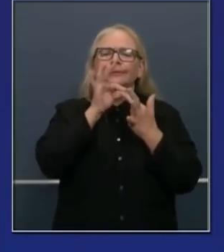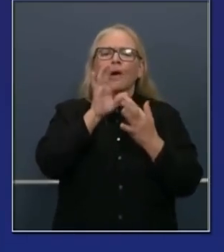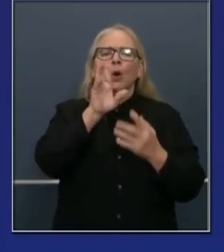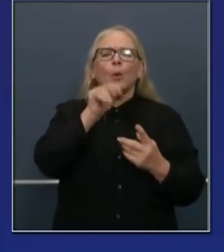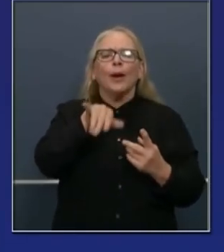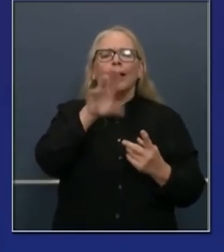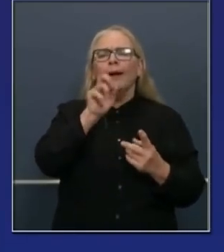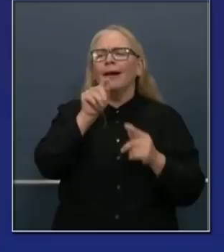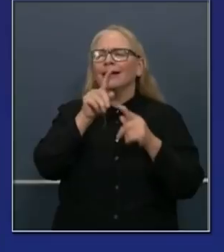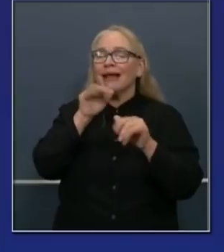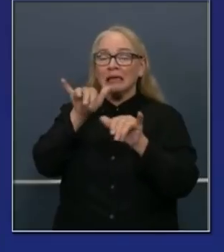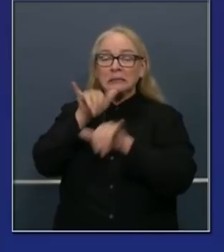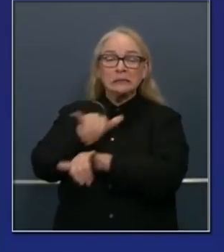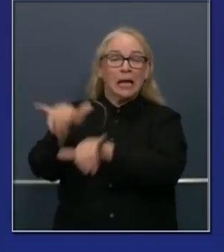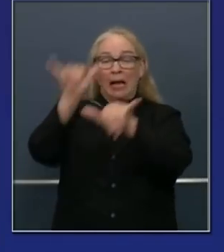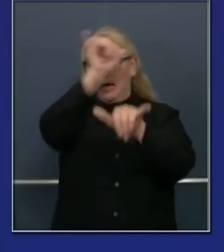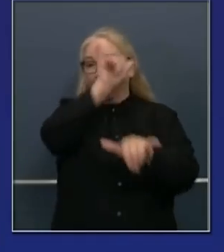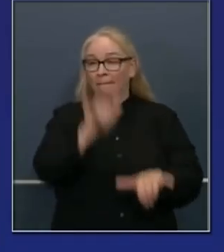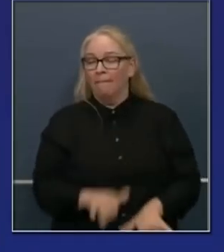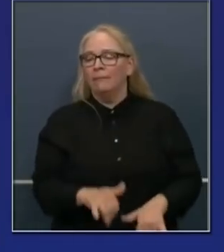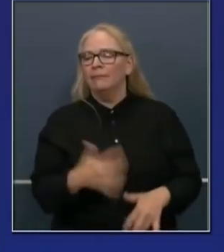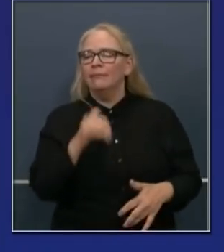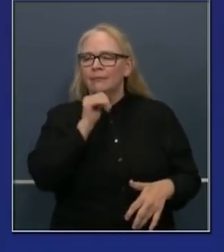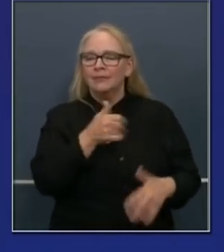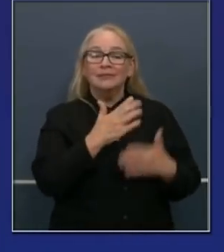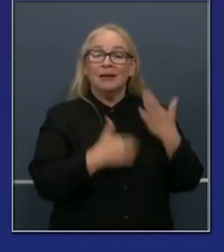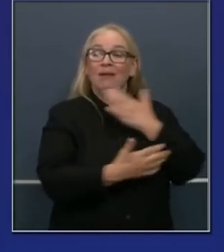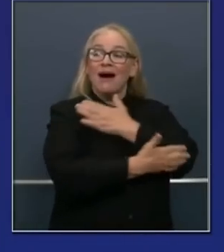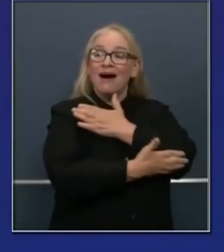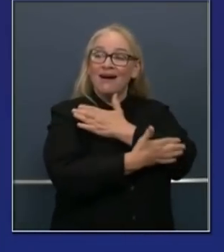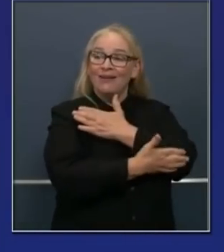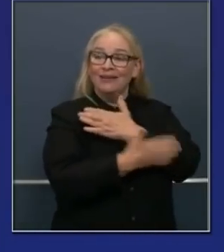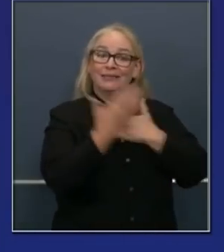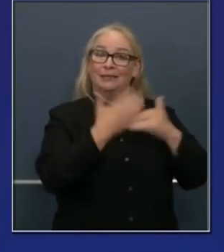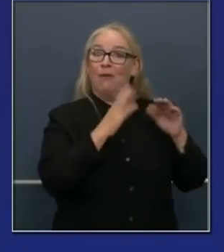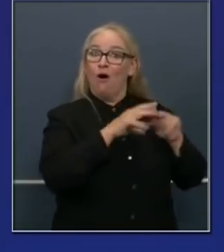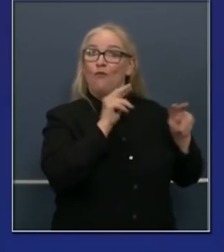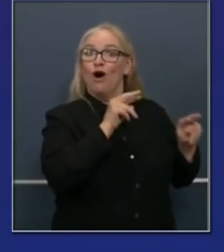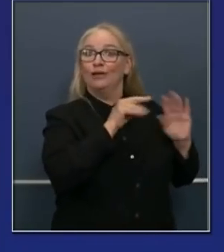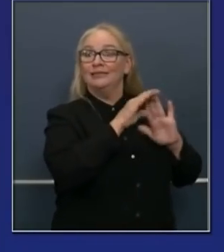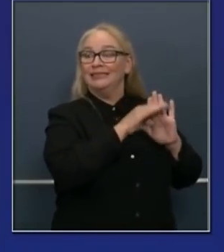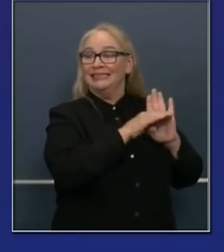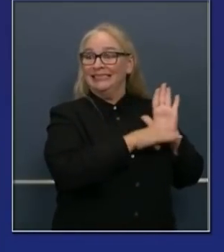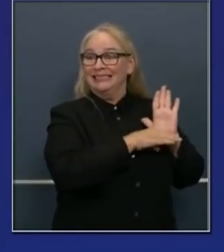CALIFORNIA AND EXPECTATIONS MANDATE WITH THE STATE AND EACH PART OF THE STATE IS UNIQUE, EACH PART IS DISTINCTIVE AND